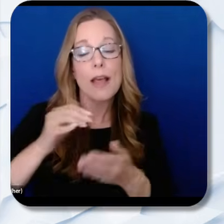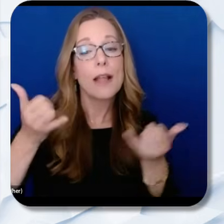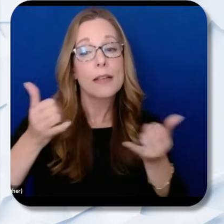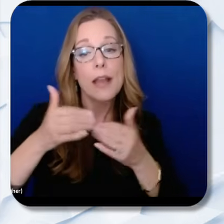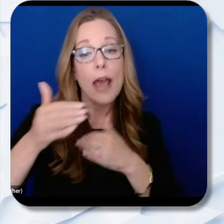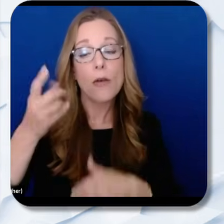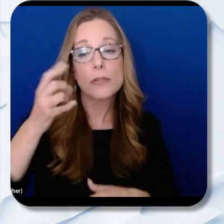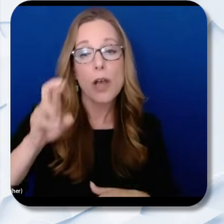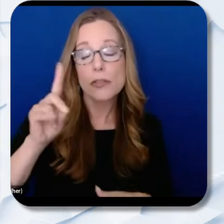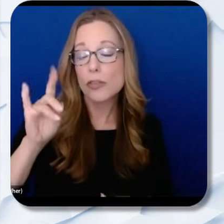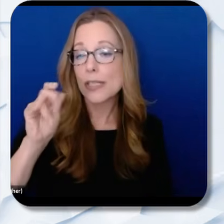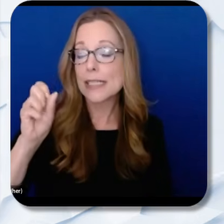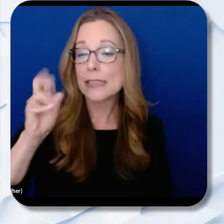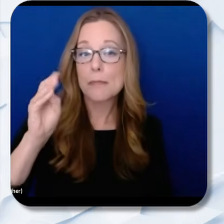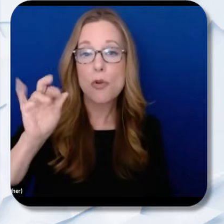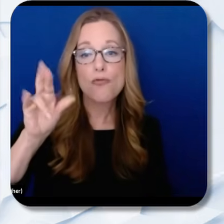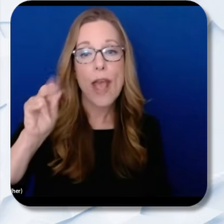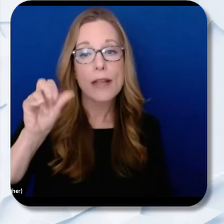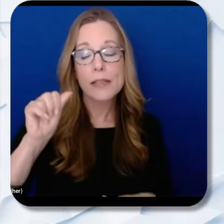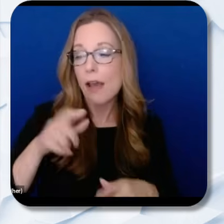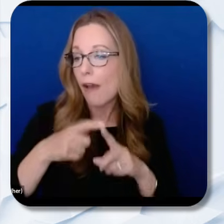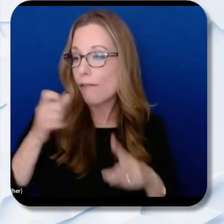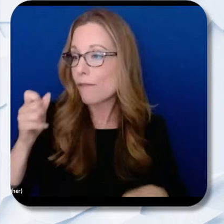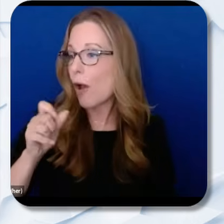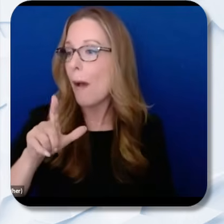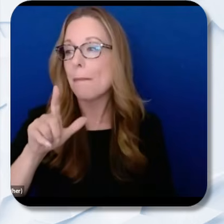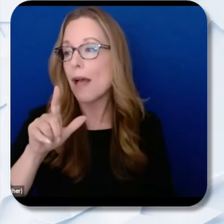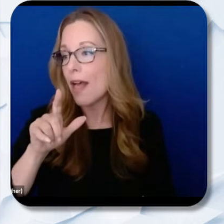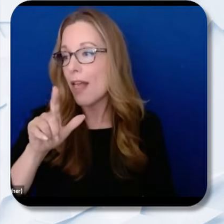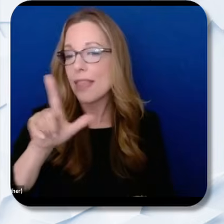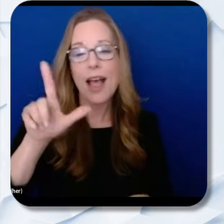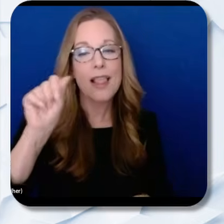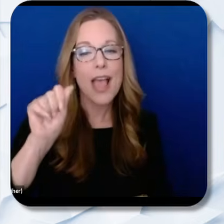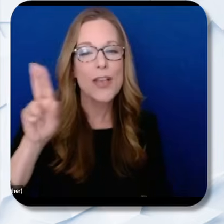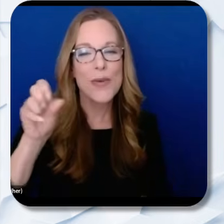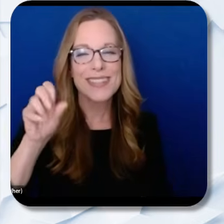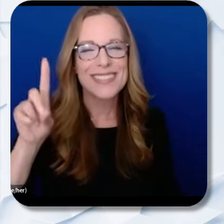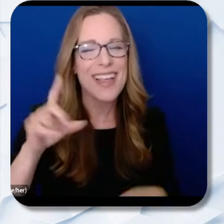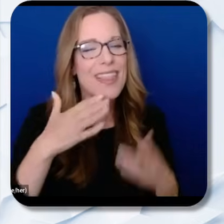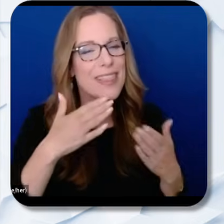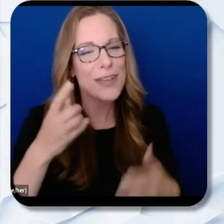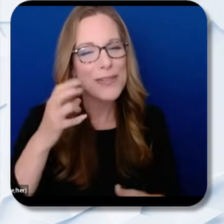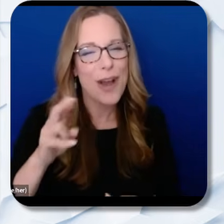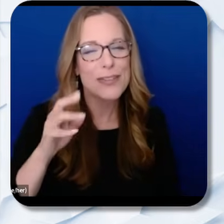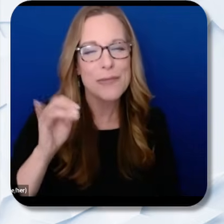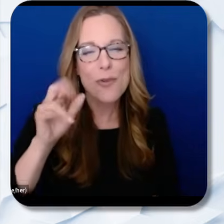the Los Angeles Unified School District. Dr. Miranda, thanks for being here. [Dr. Denise Miranda] Thank you. Thank you to the CDE.